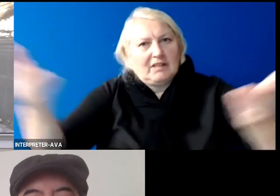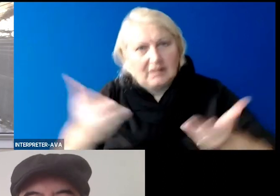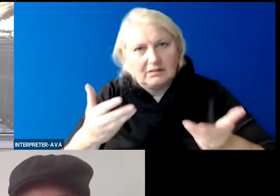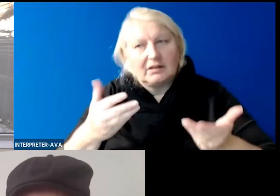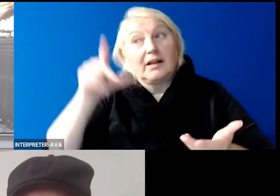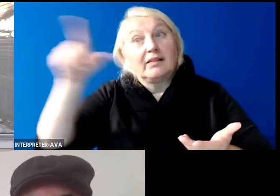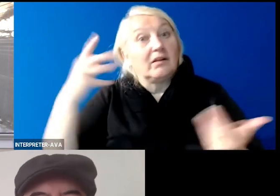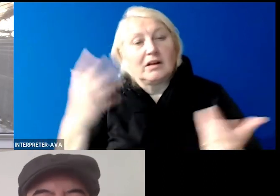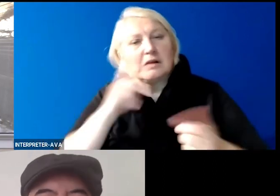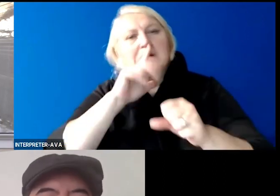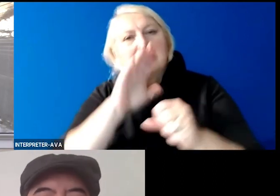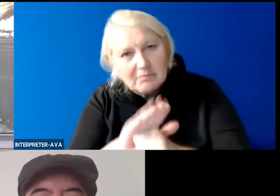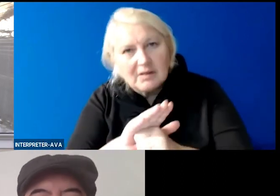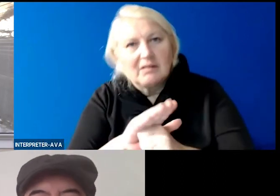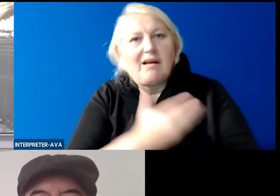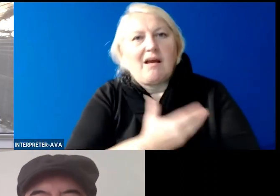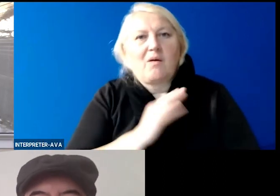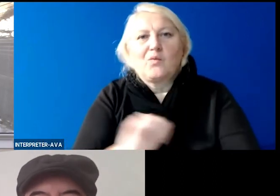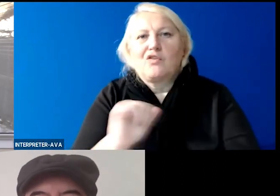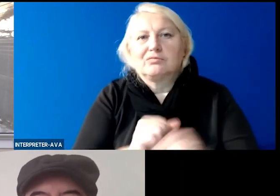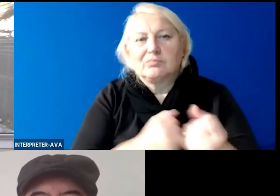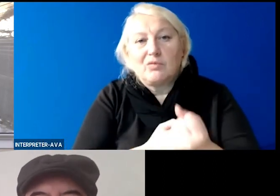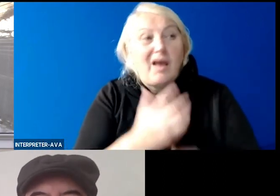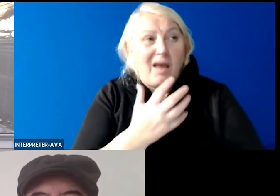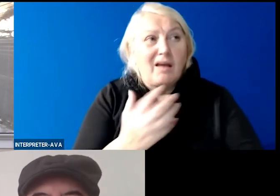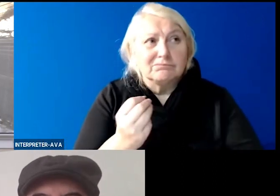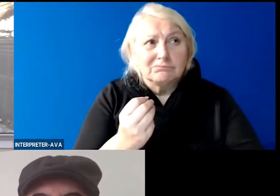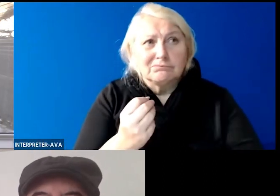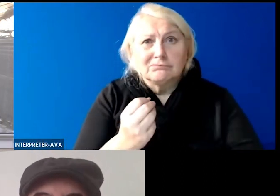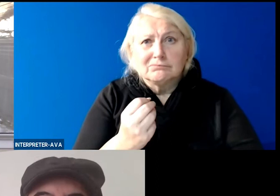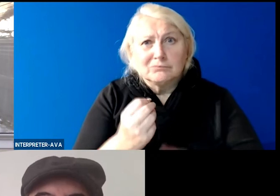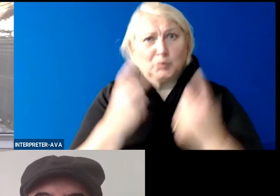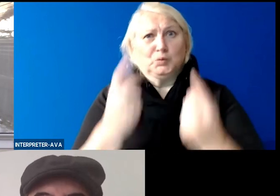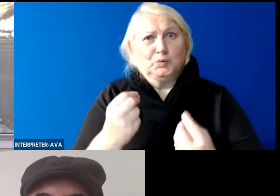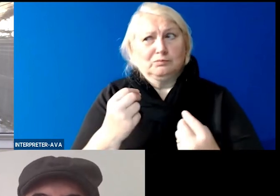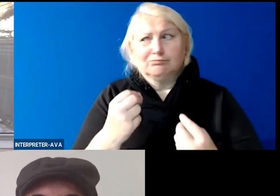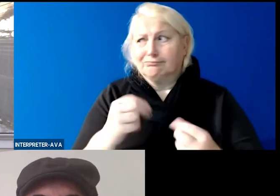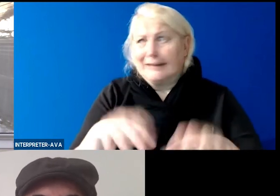work that we're doing and taking action. I don't have much to share with you at this